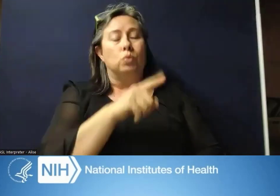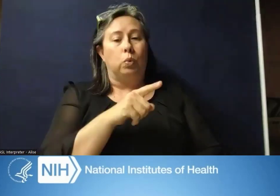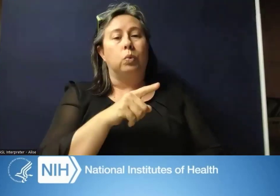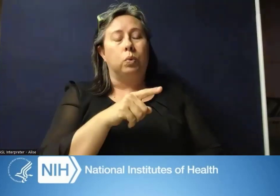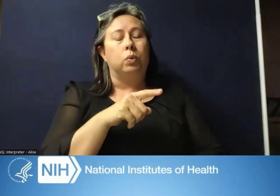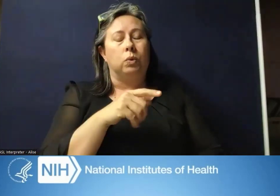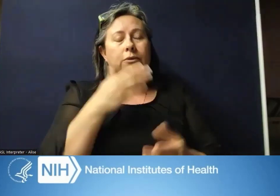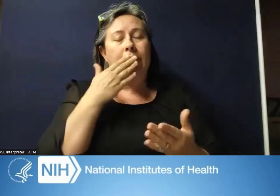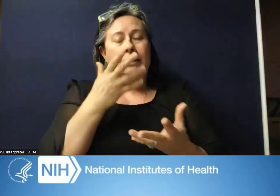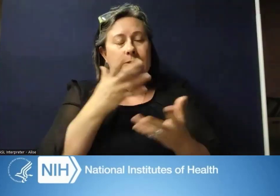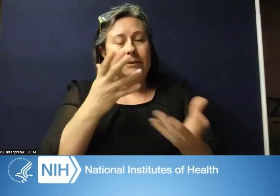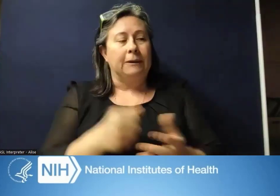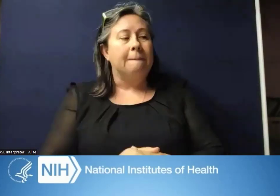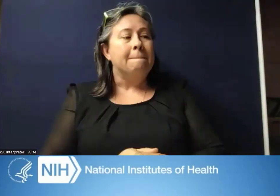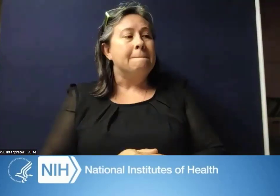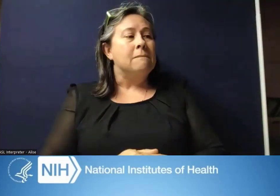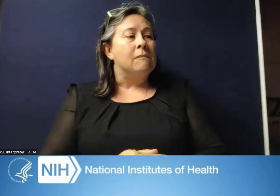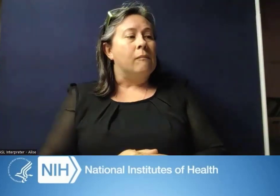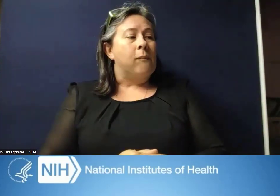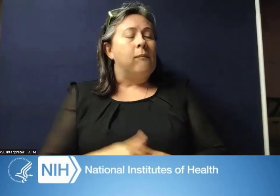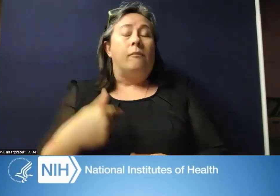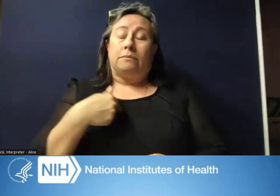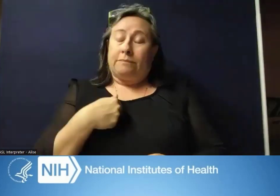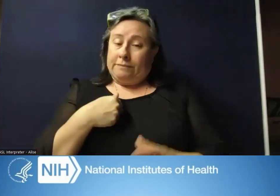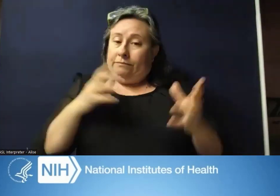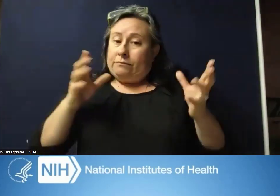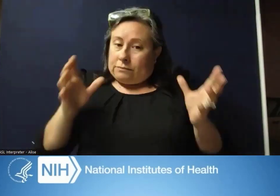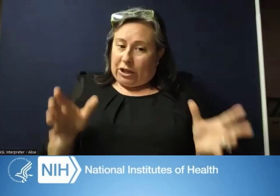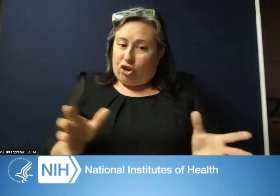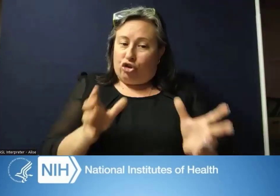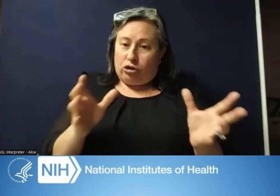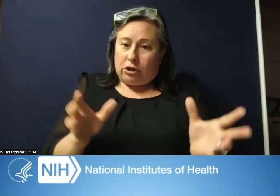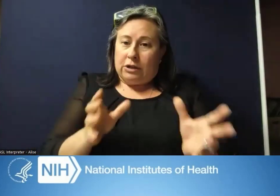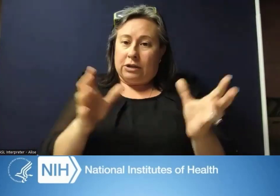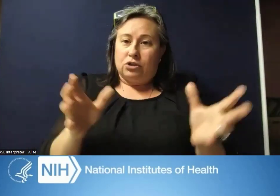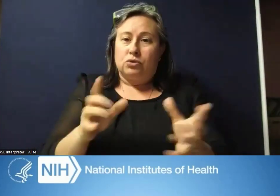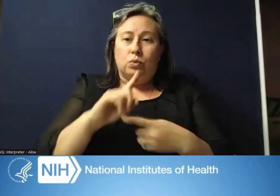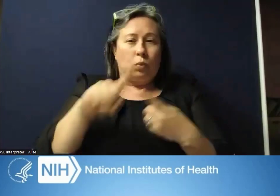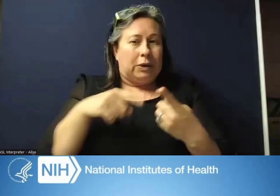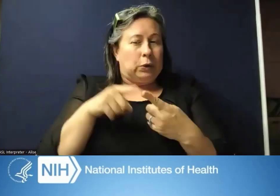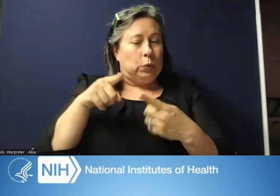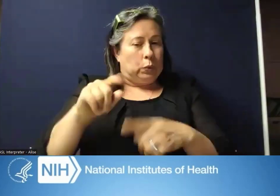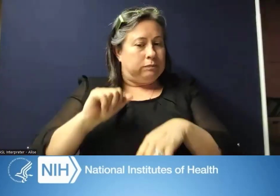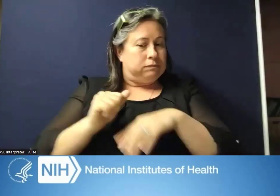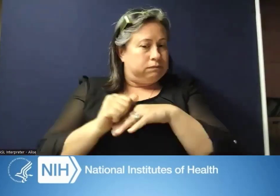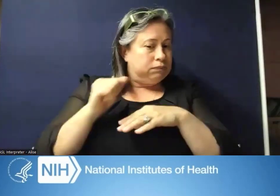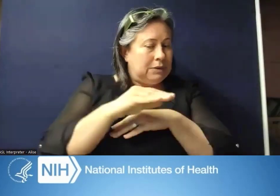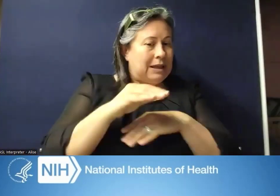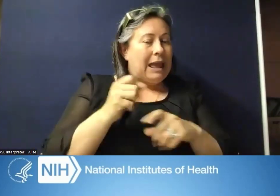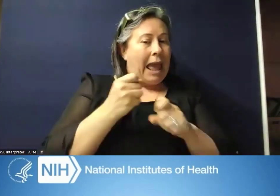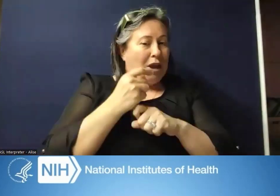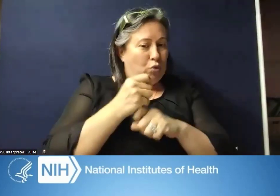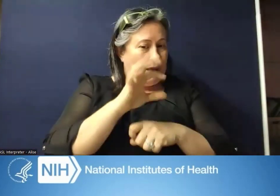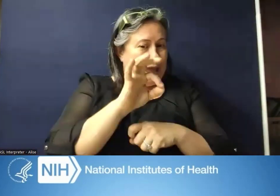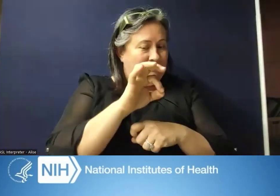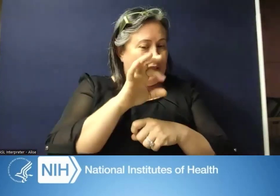So I would encourage you so once you've submitted an annual FFR, and you know you have an unobligated balance